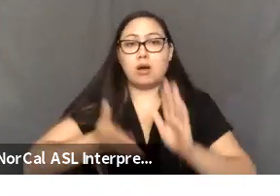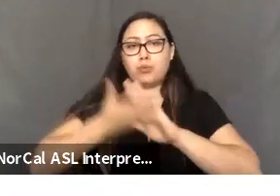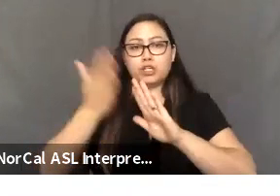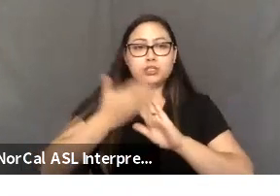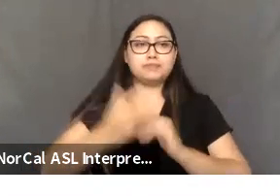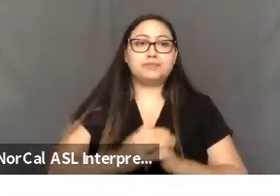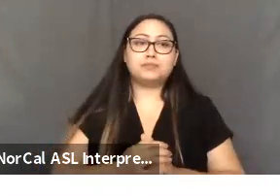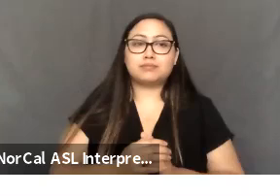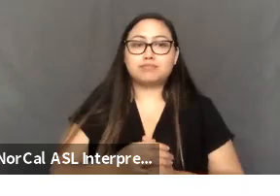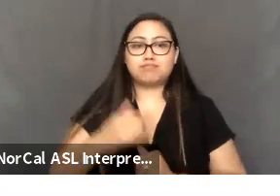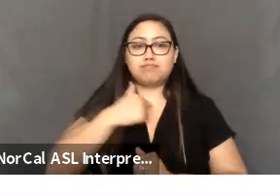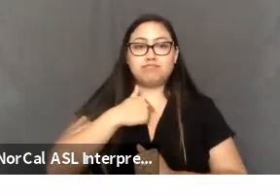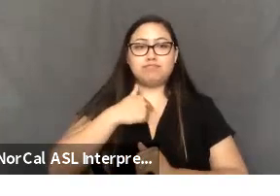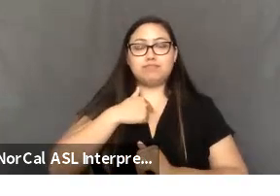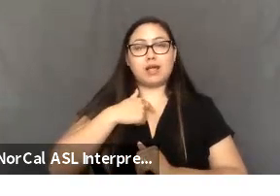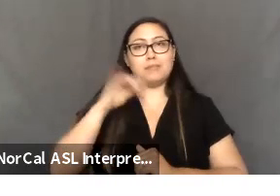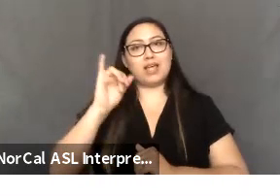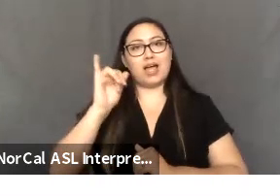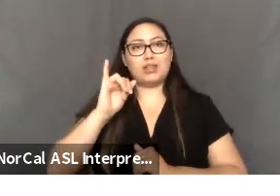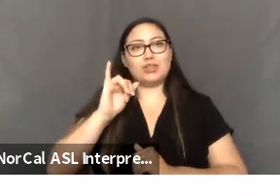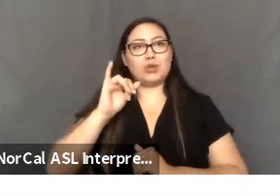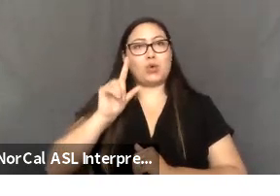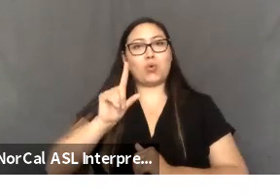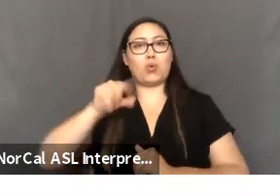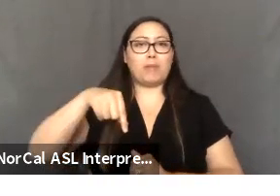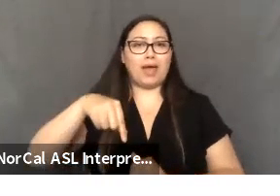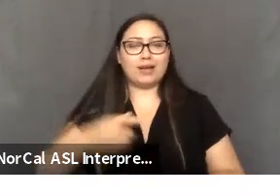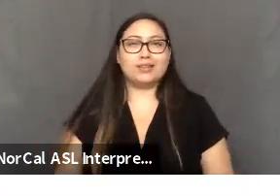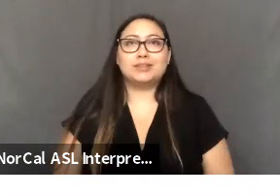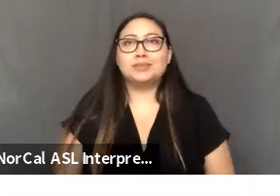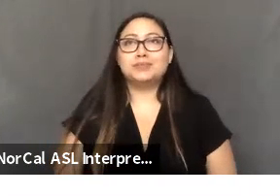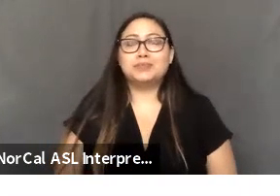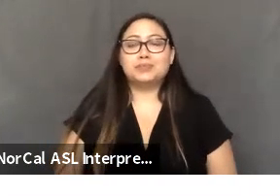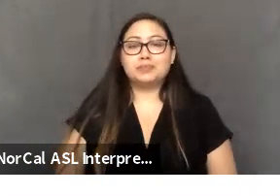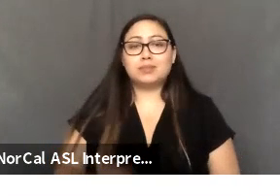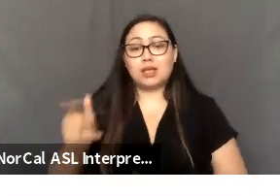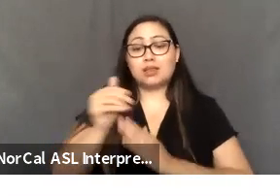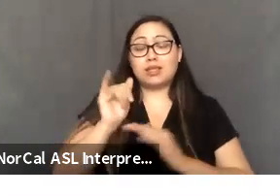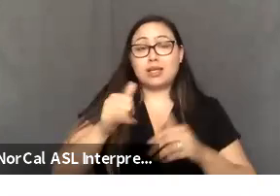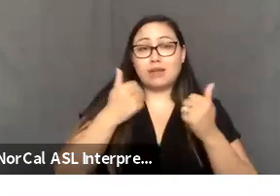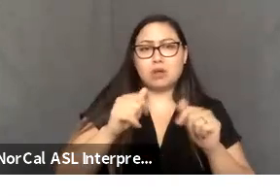the quarterback. So, they may be leading the efforts but they feel it's an even playing